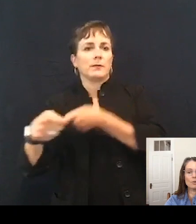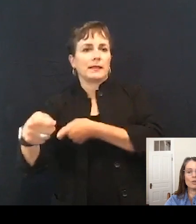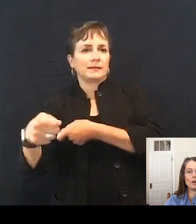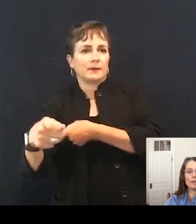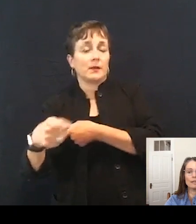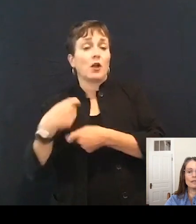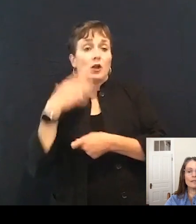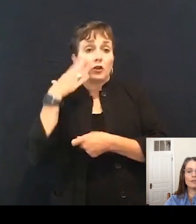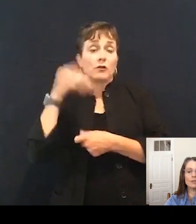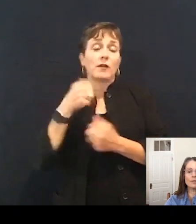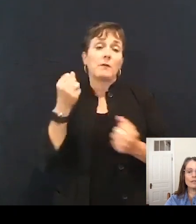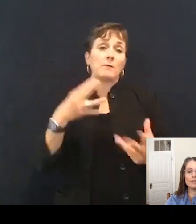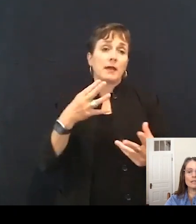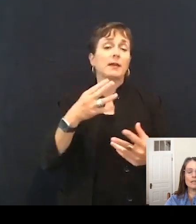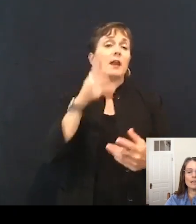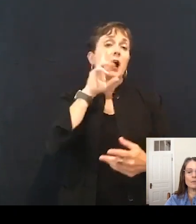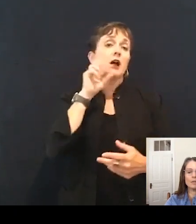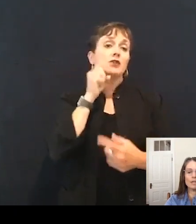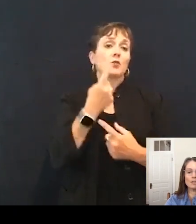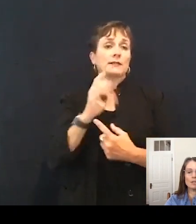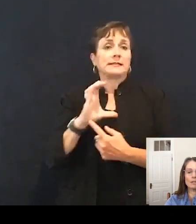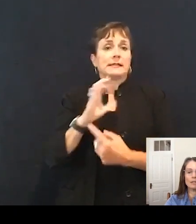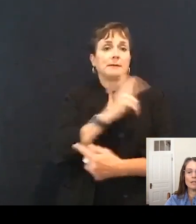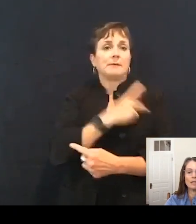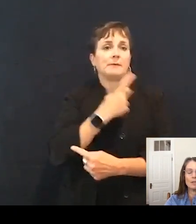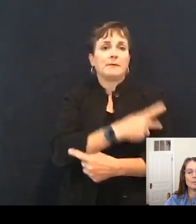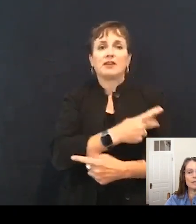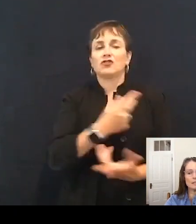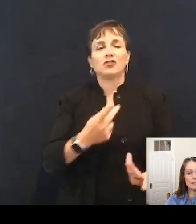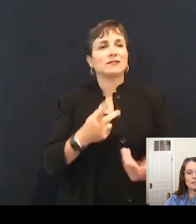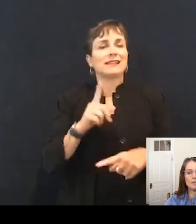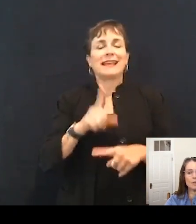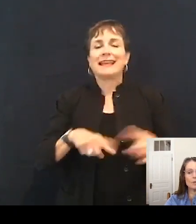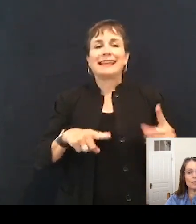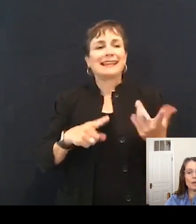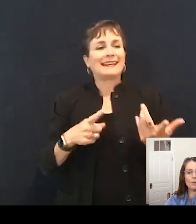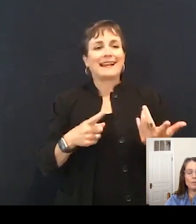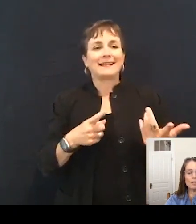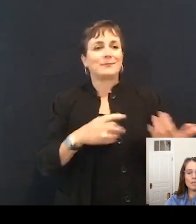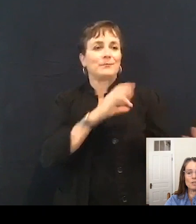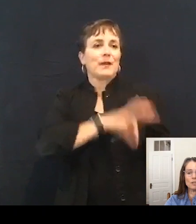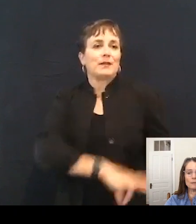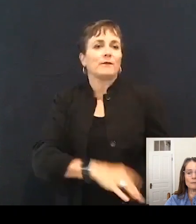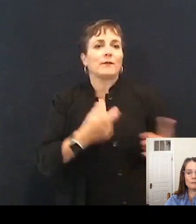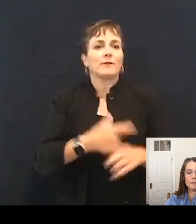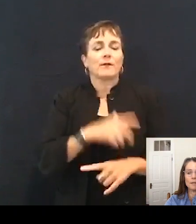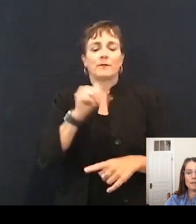targeting the 216A mutation, because it's a very rare mutation.